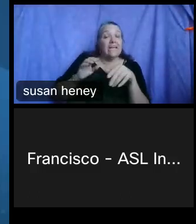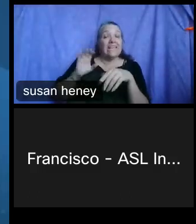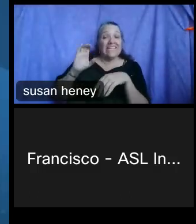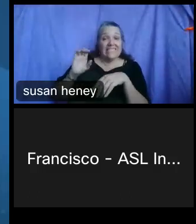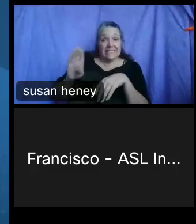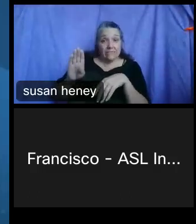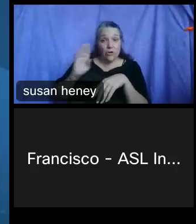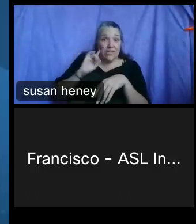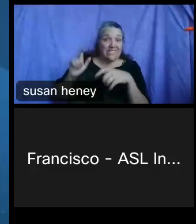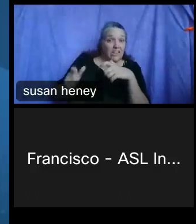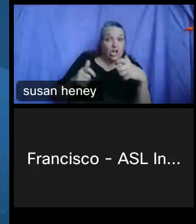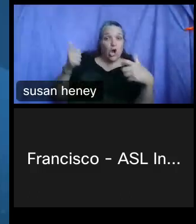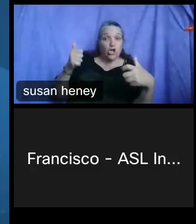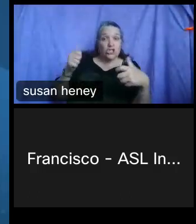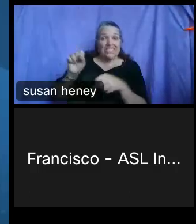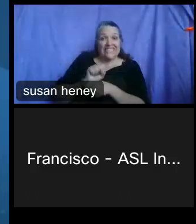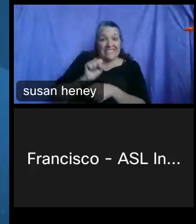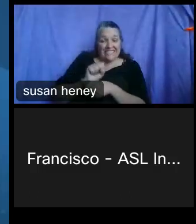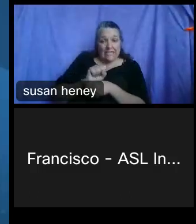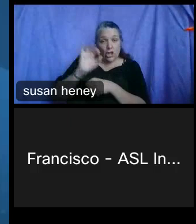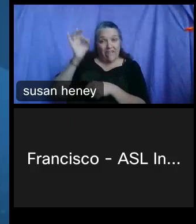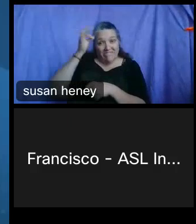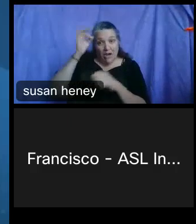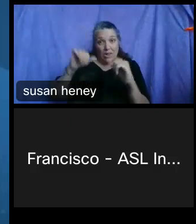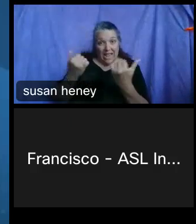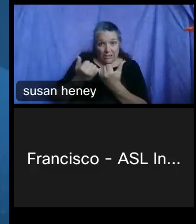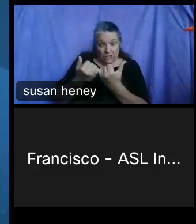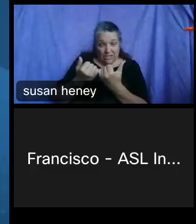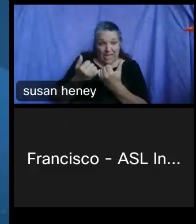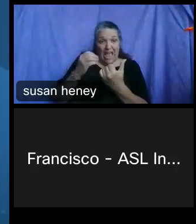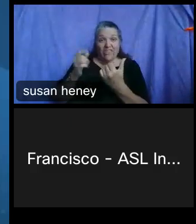and it's actually the largest of 13 primary federal government statistical agencies.